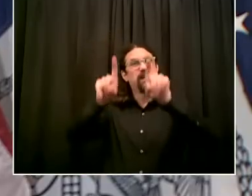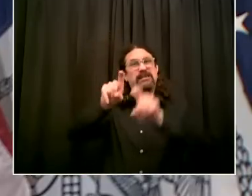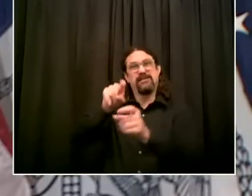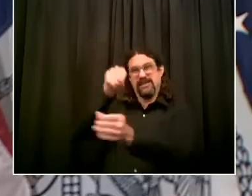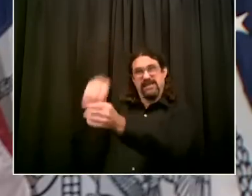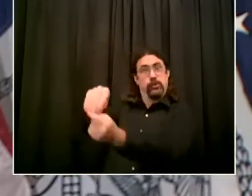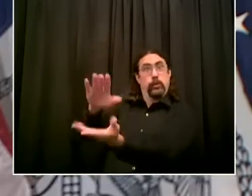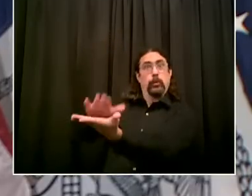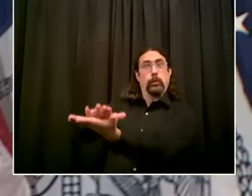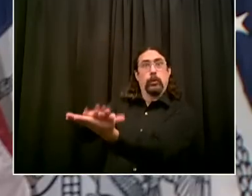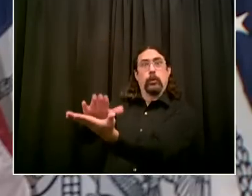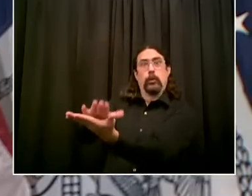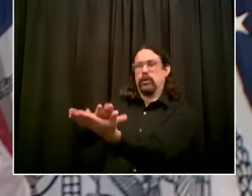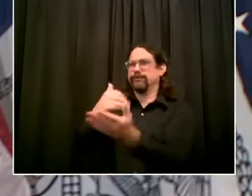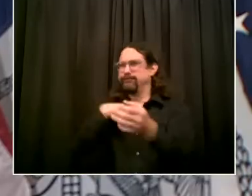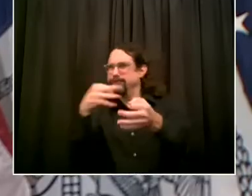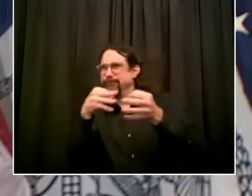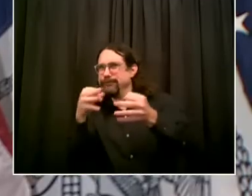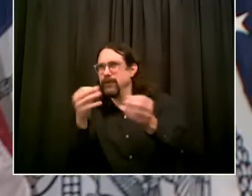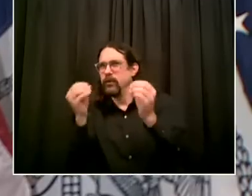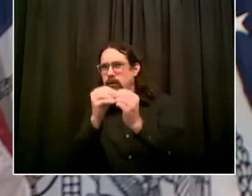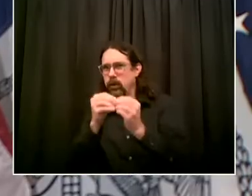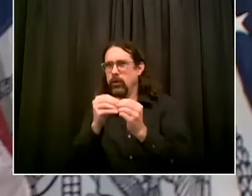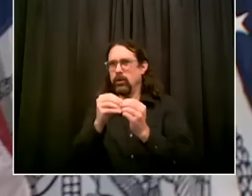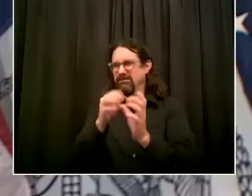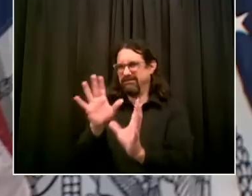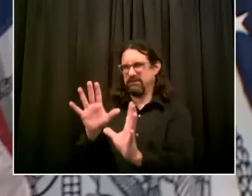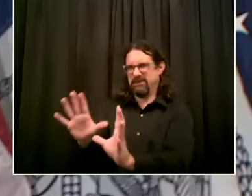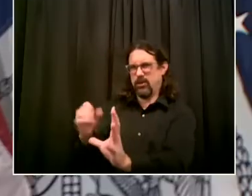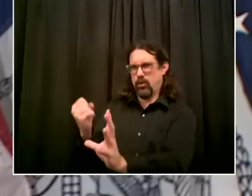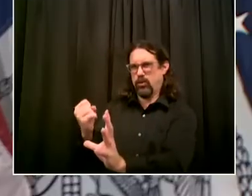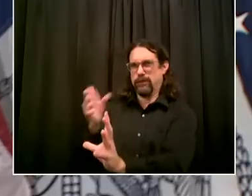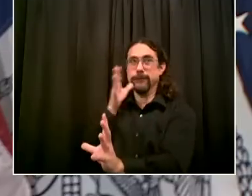KNOW THAT WE HAVE SOME REALLY Y ENCOURAGING NEWEWS WWENH IT COMES TO THE TESTING THAT